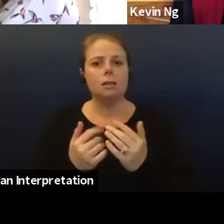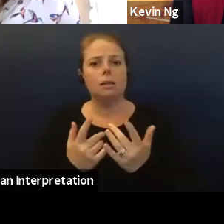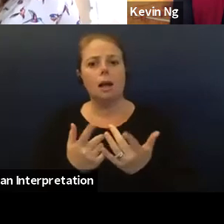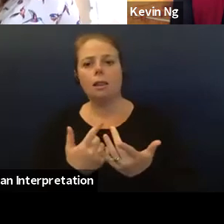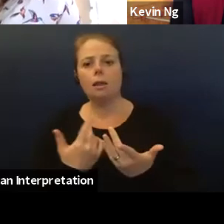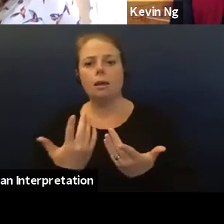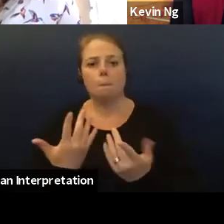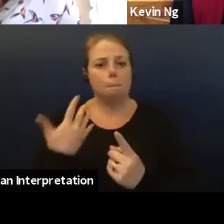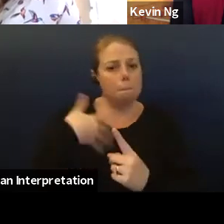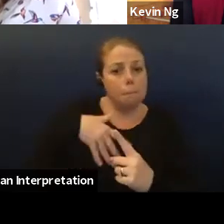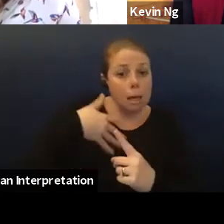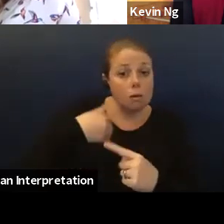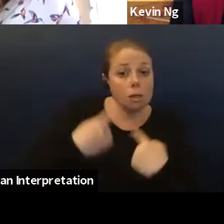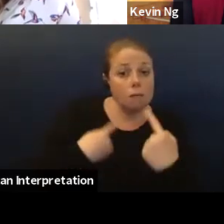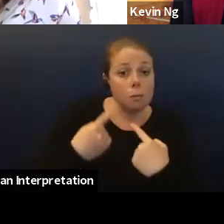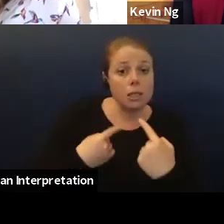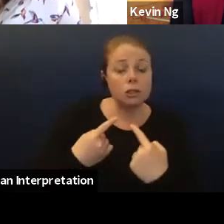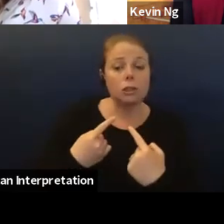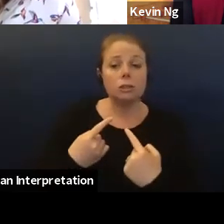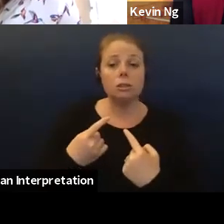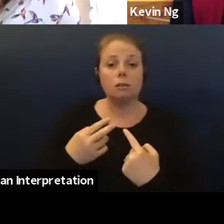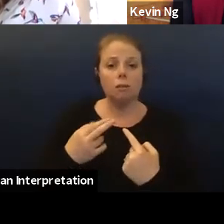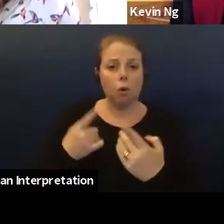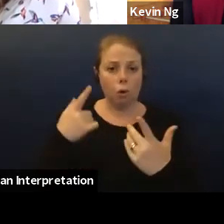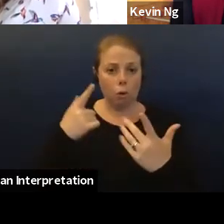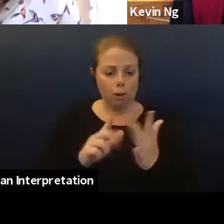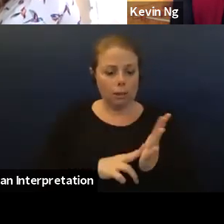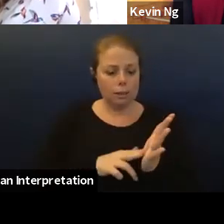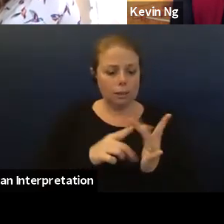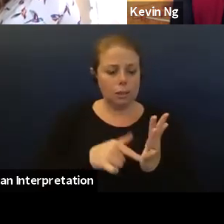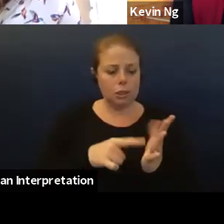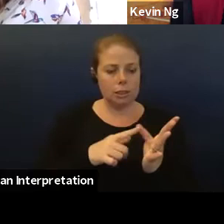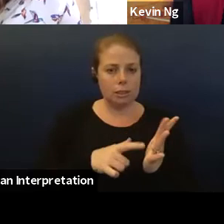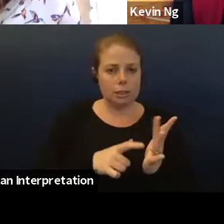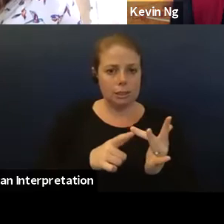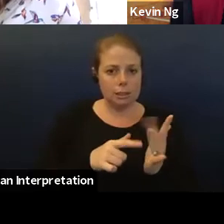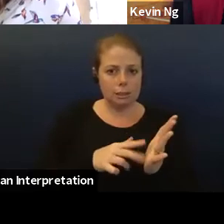to initiatives or what's happening in an area as well. So you're never entirely on your own,